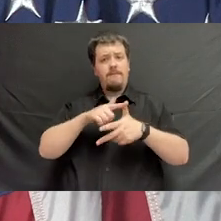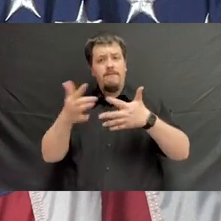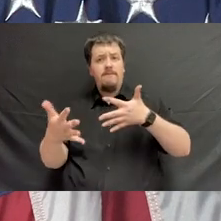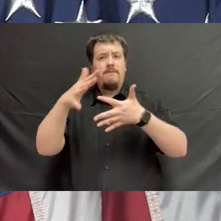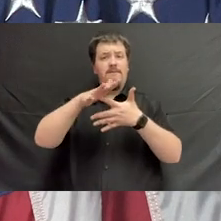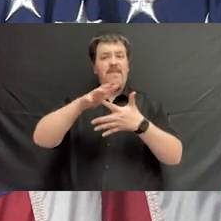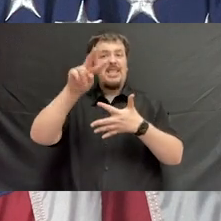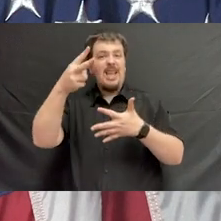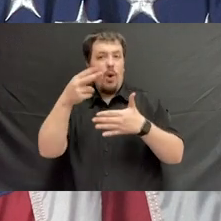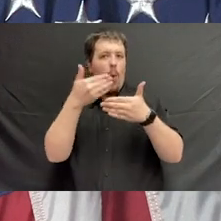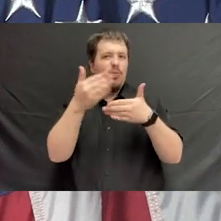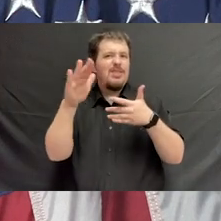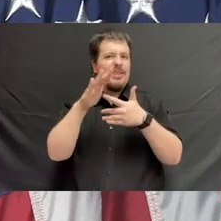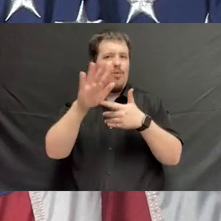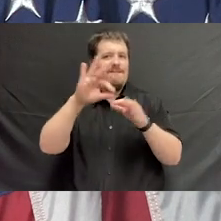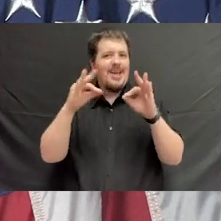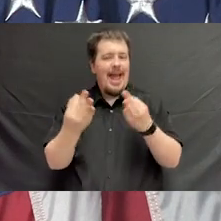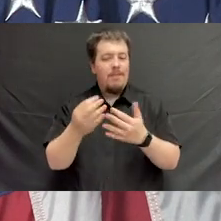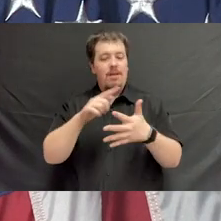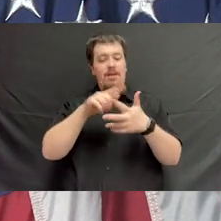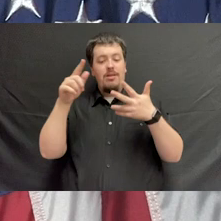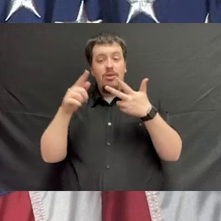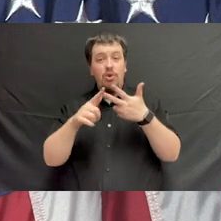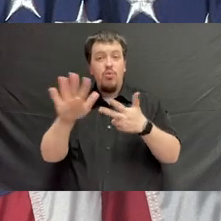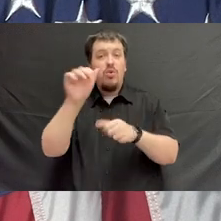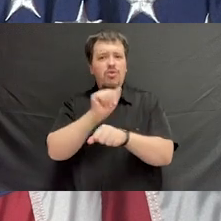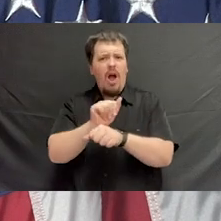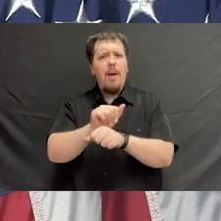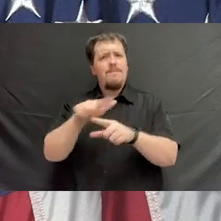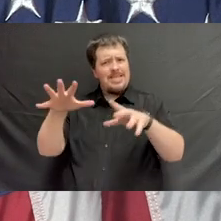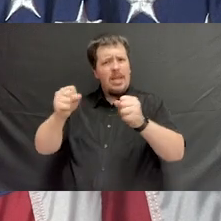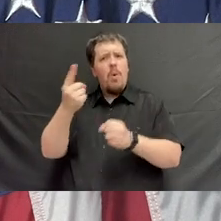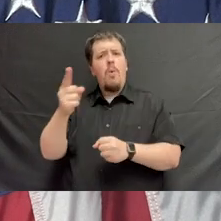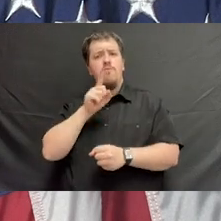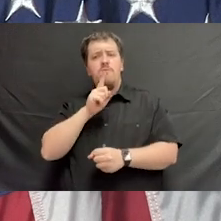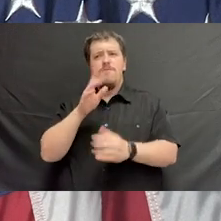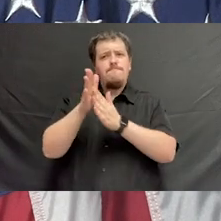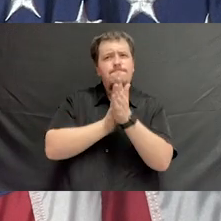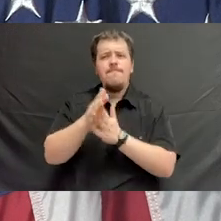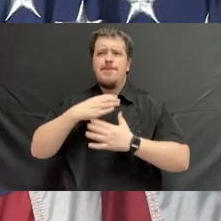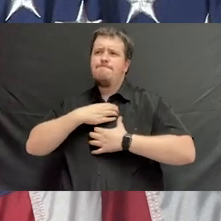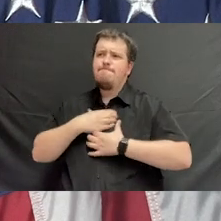put your family a close second in your life, put your job, whatever it is, get one that you have a passion for,